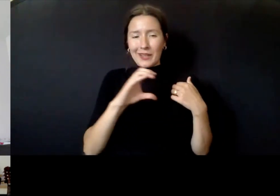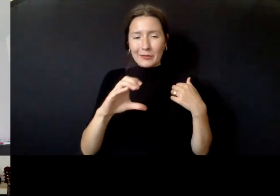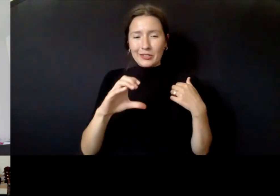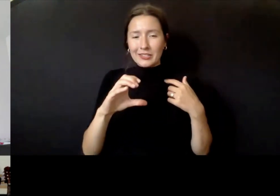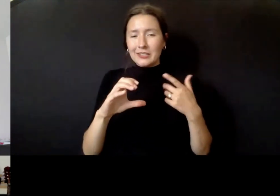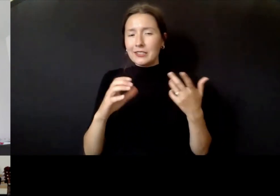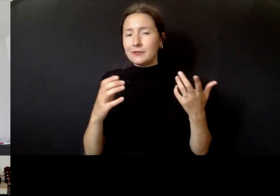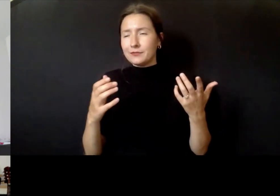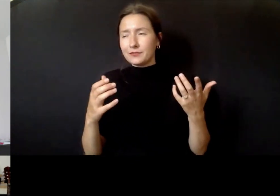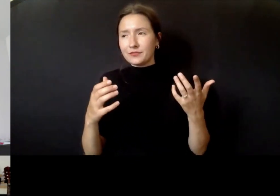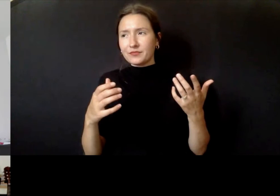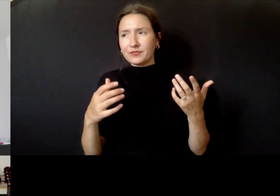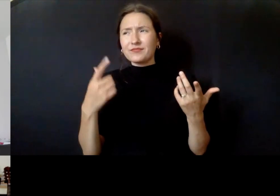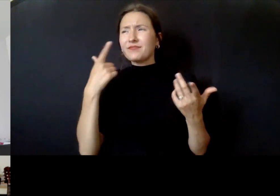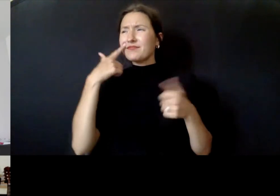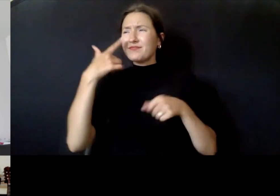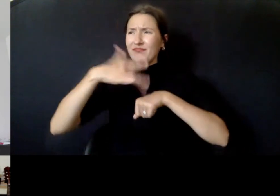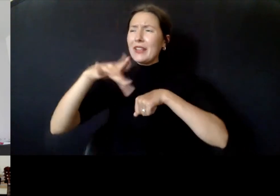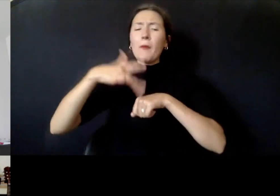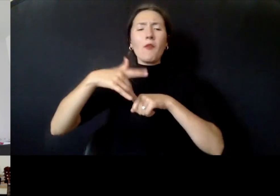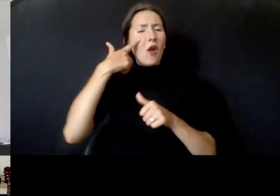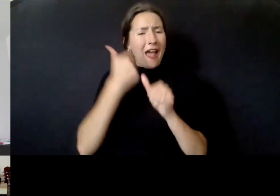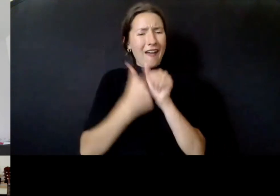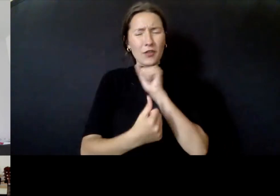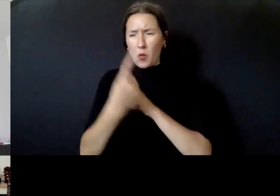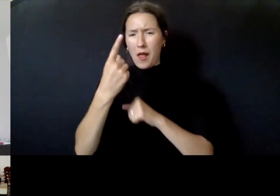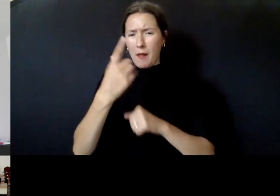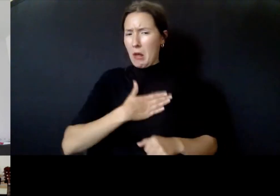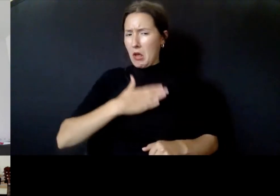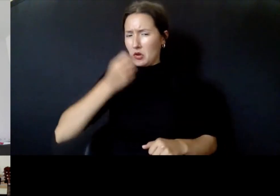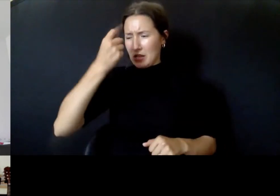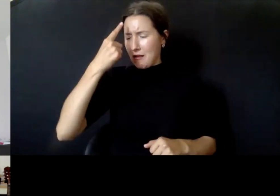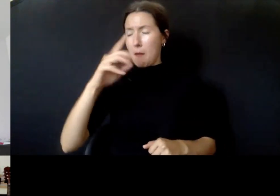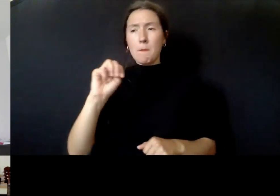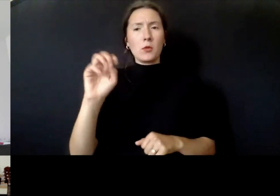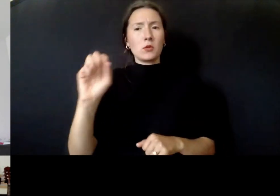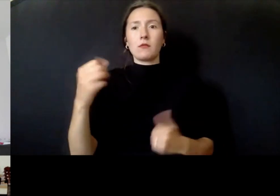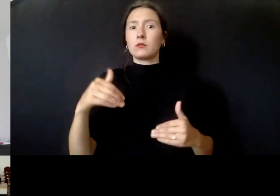microsoft is really big on accessibility i'll be i have a little bit of a confession to make